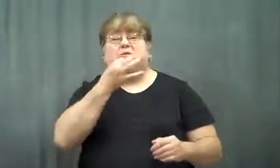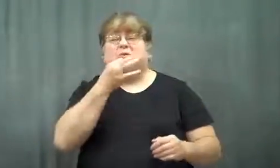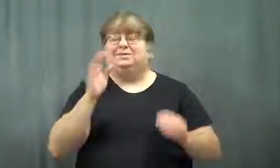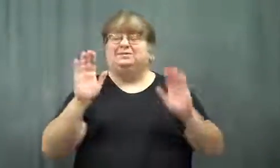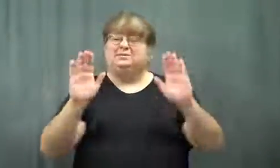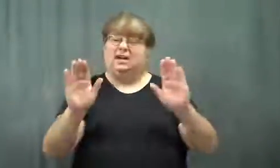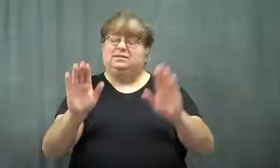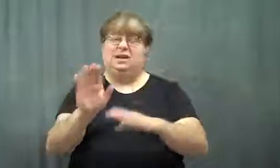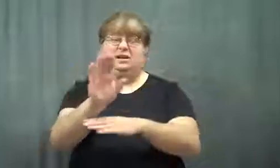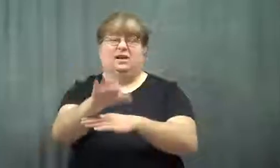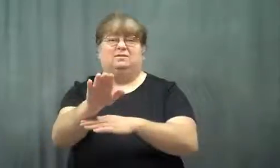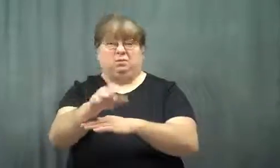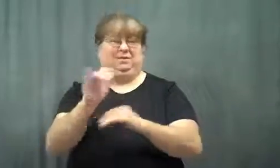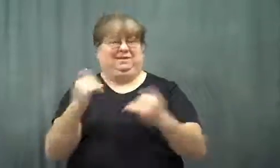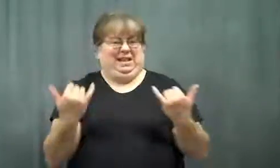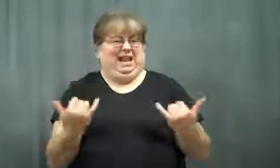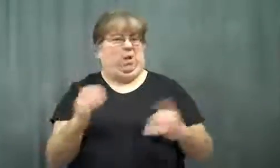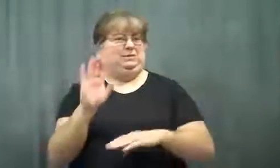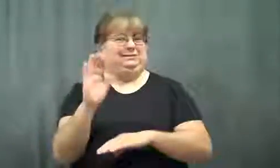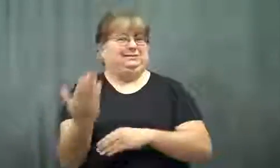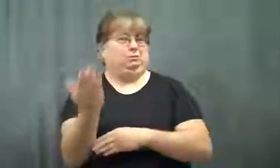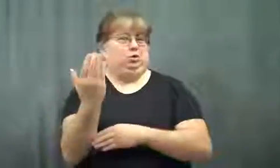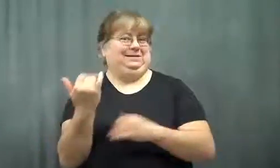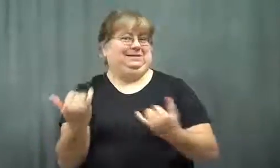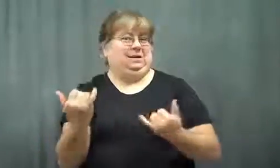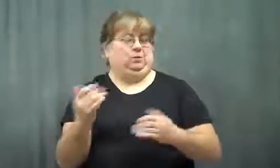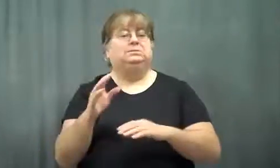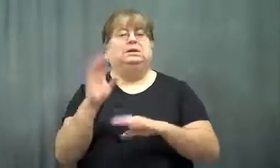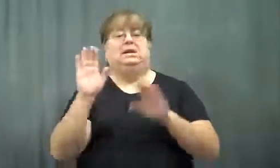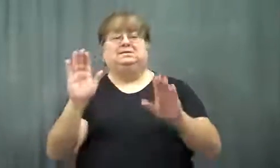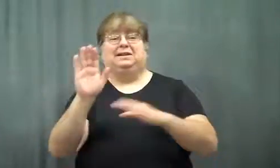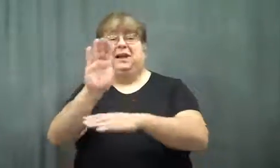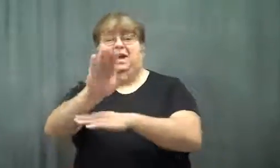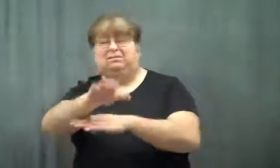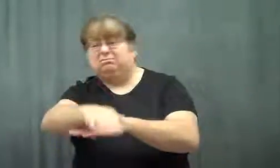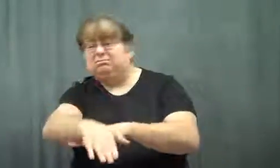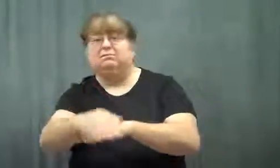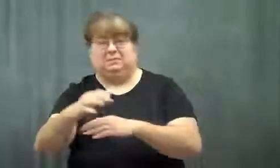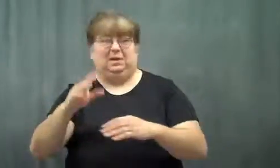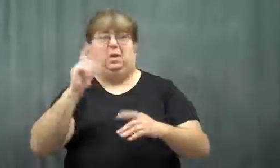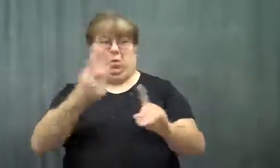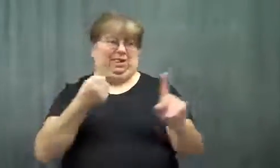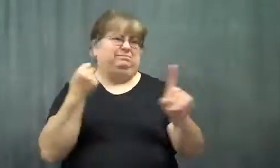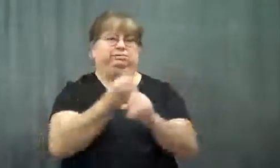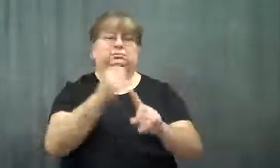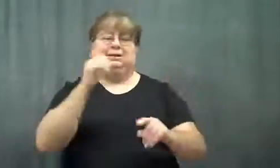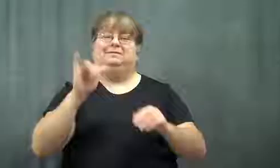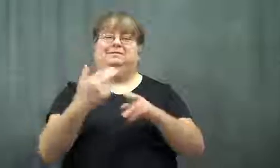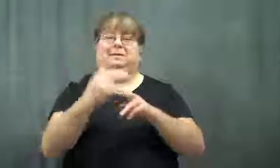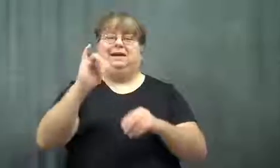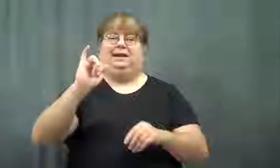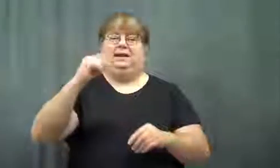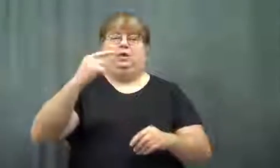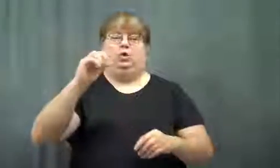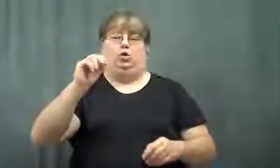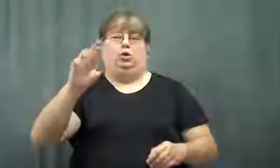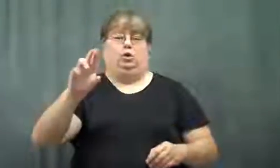It's Sunday morning now, and Sunday afternoon a Hurricane Igor is due to strike.